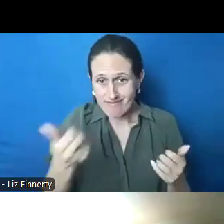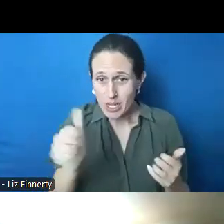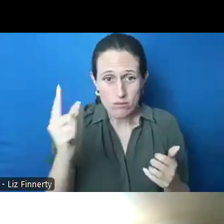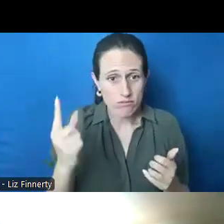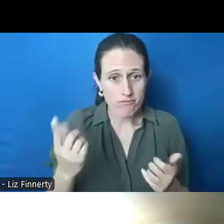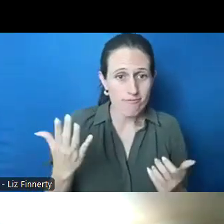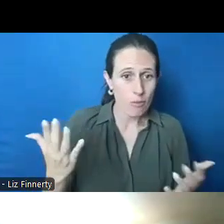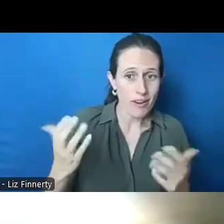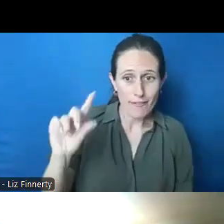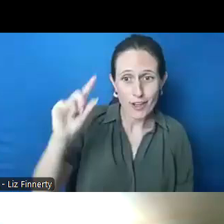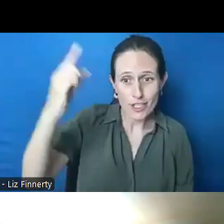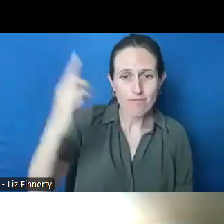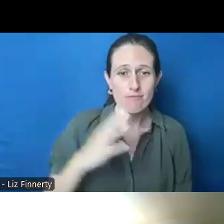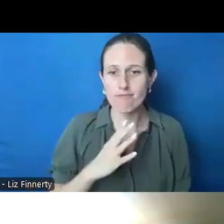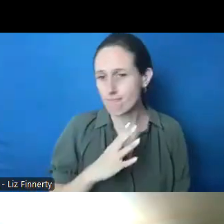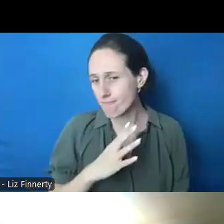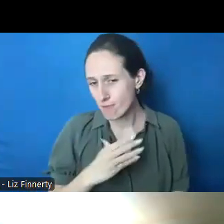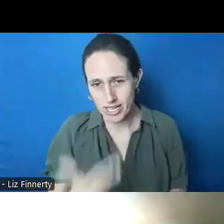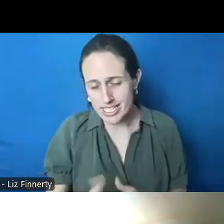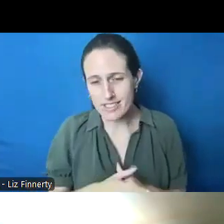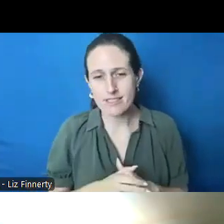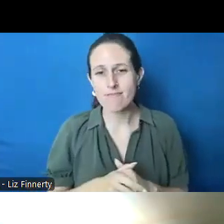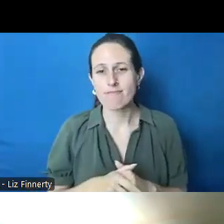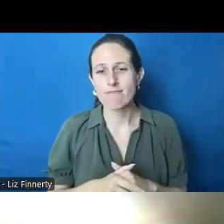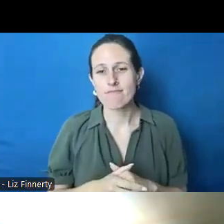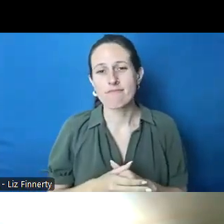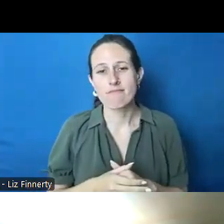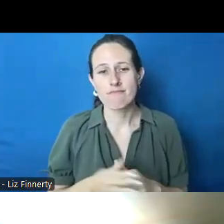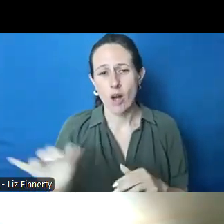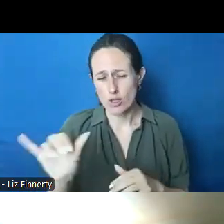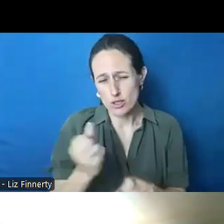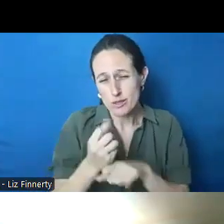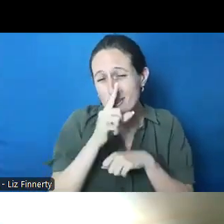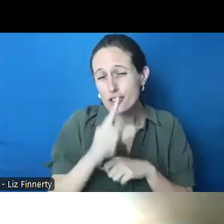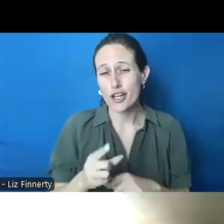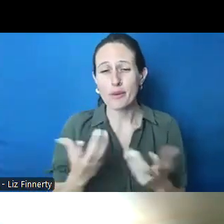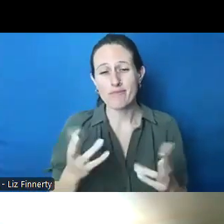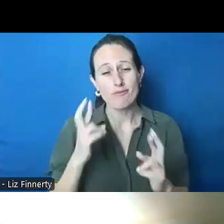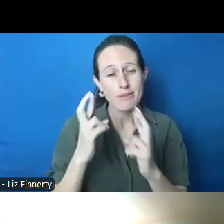floor to whoever would like to speak first or at all and being respectful of others' time